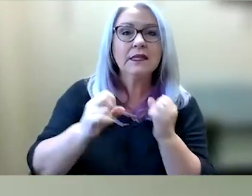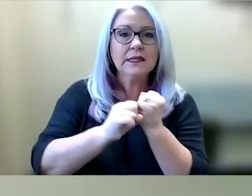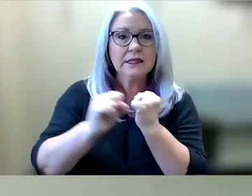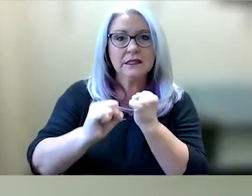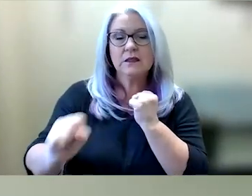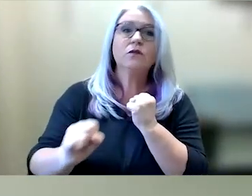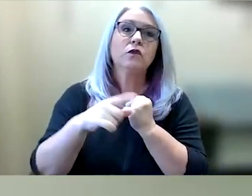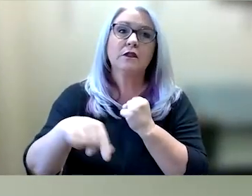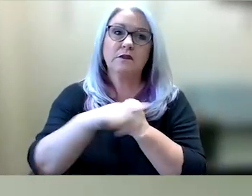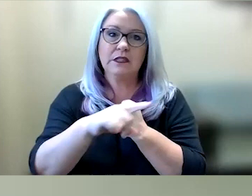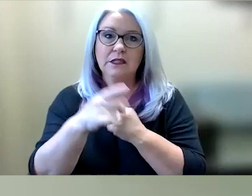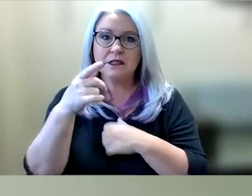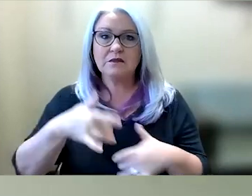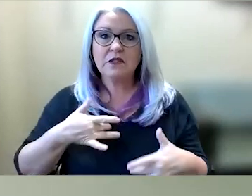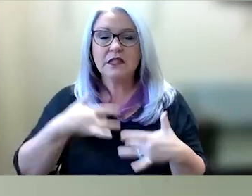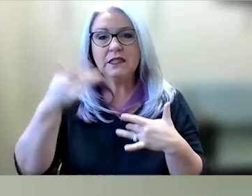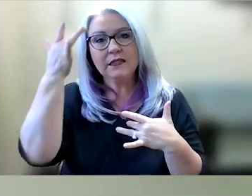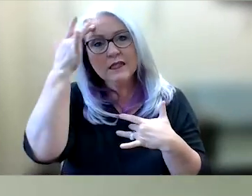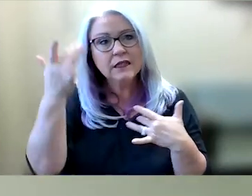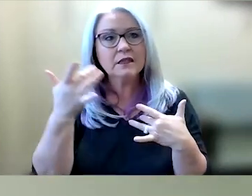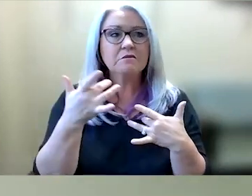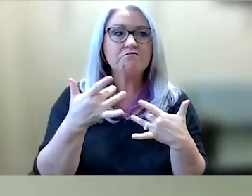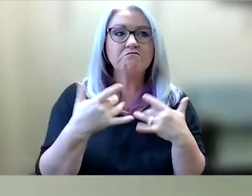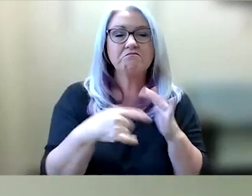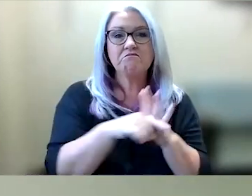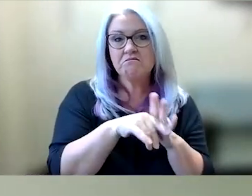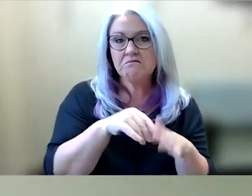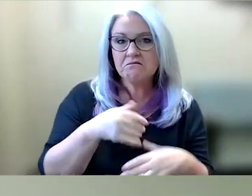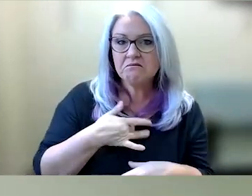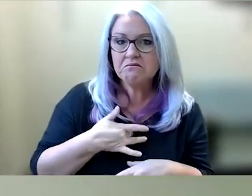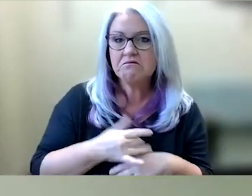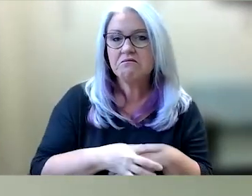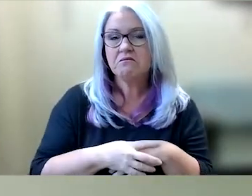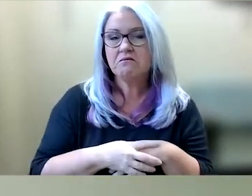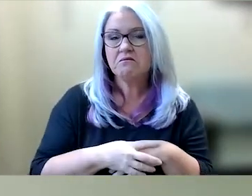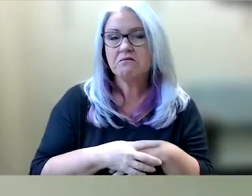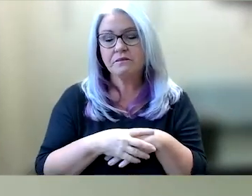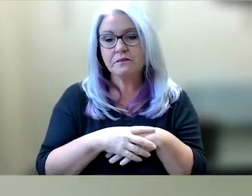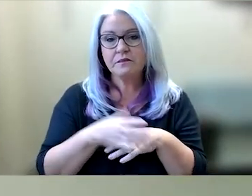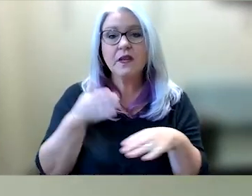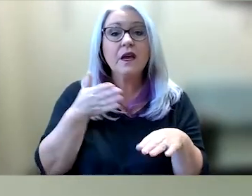symptoms as prolonged symptom after your COVID infection.